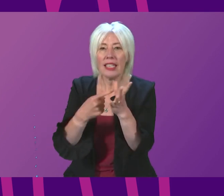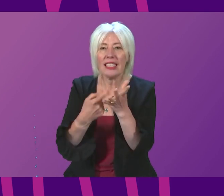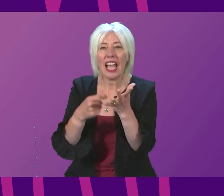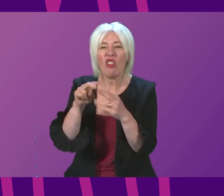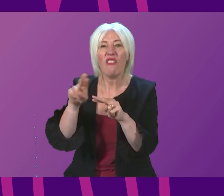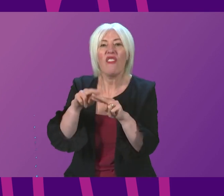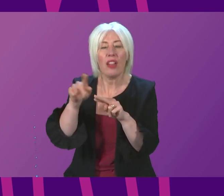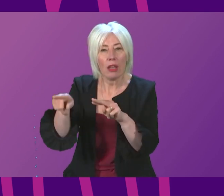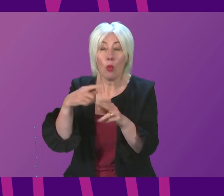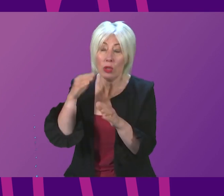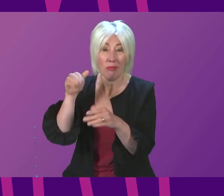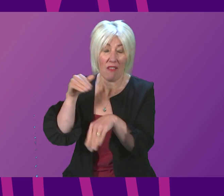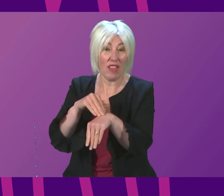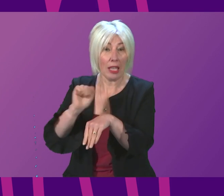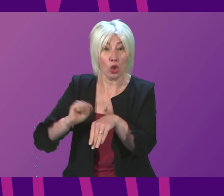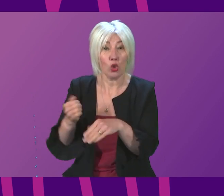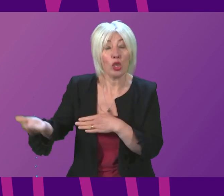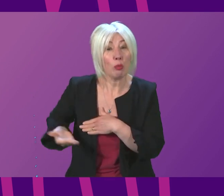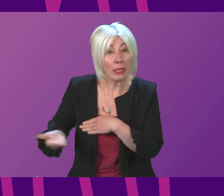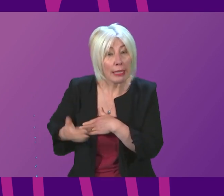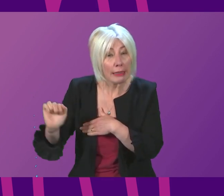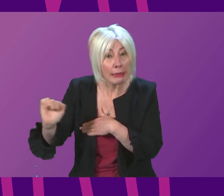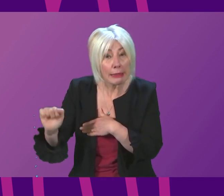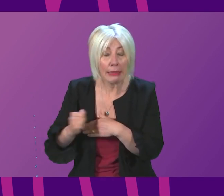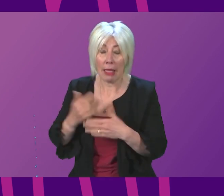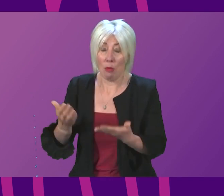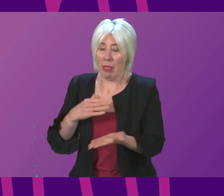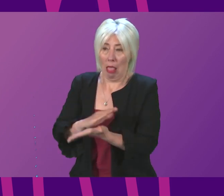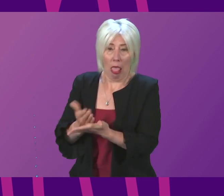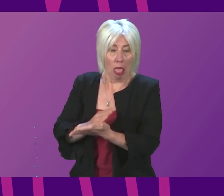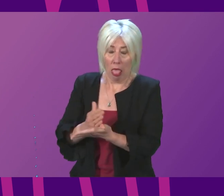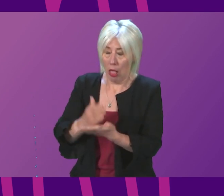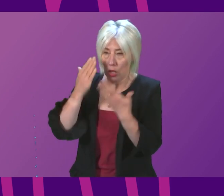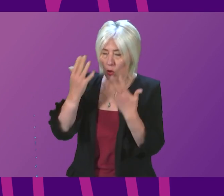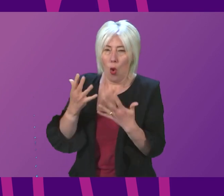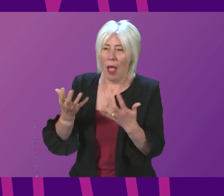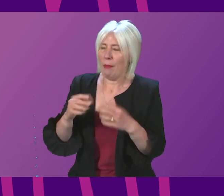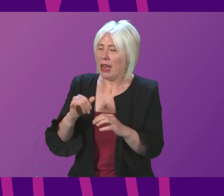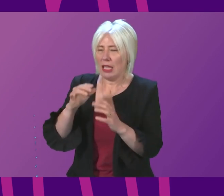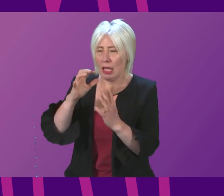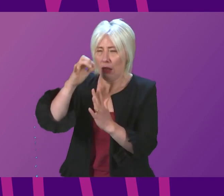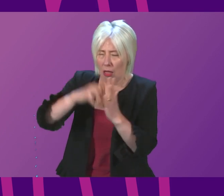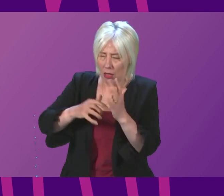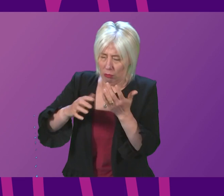Scottish businesses, which are already dealing with an uncertain and unnecessarily bureaucratic environment, thanks to Brexit.